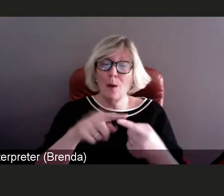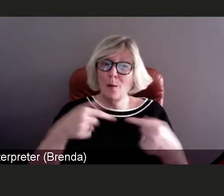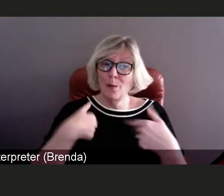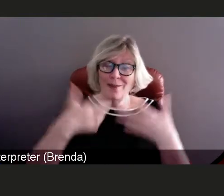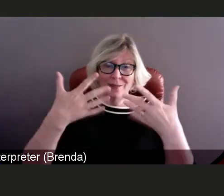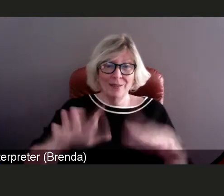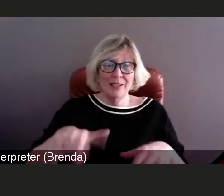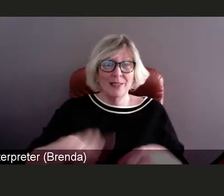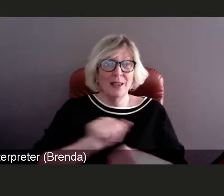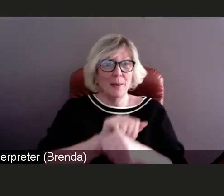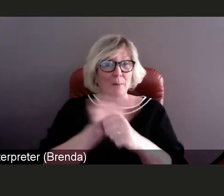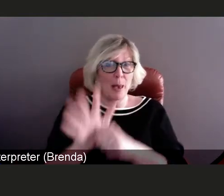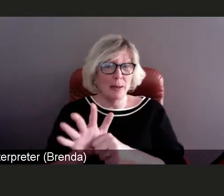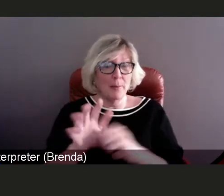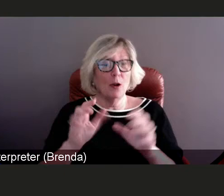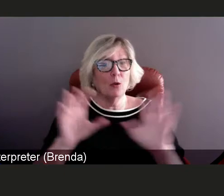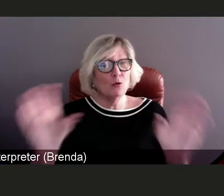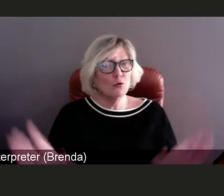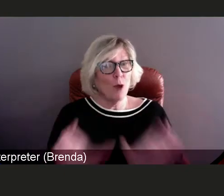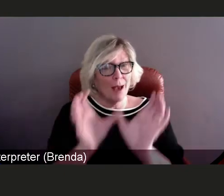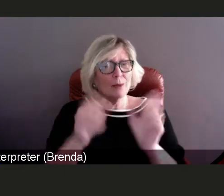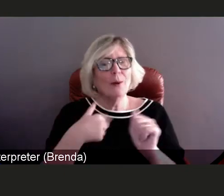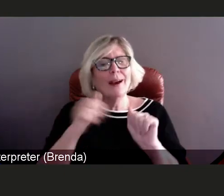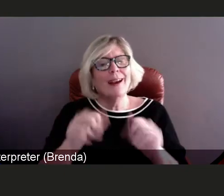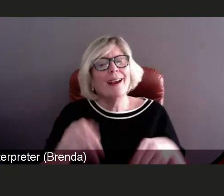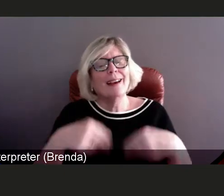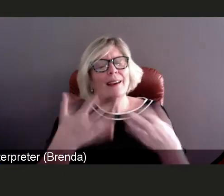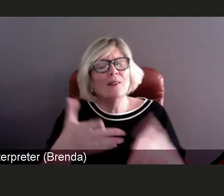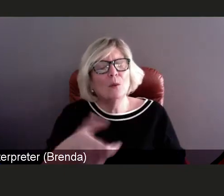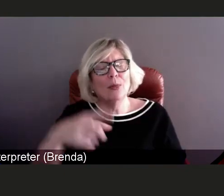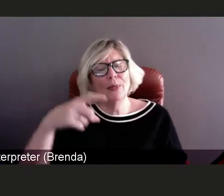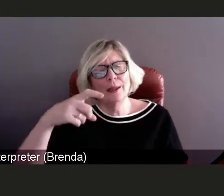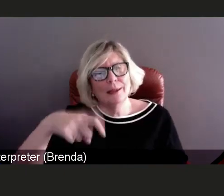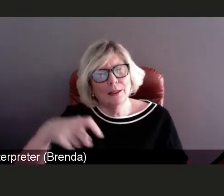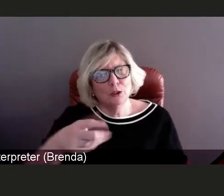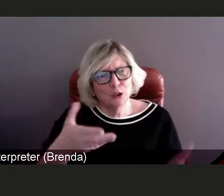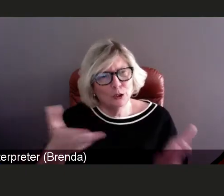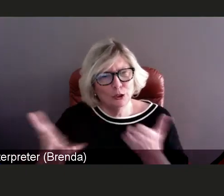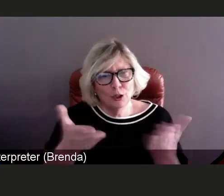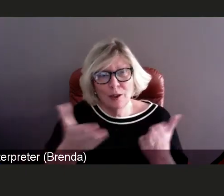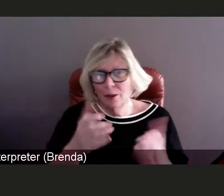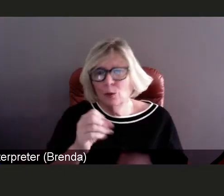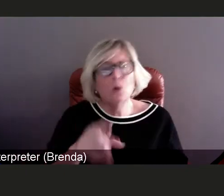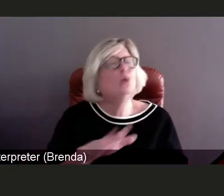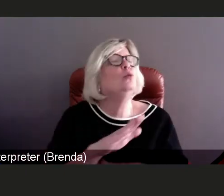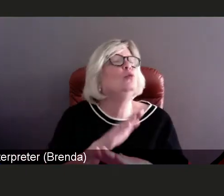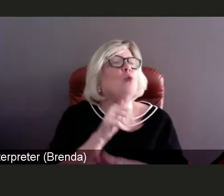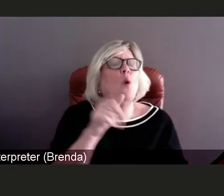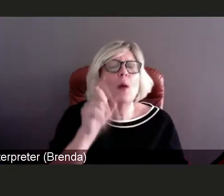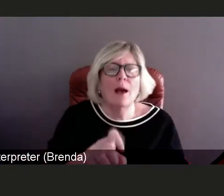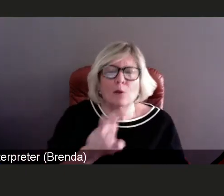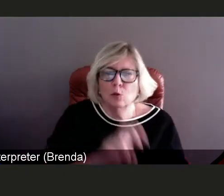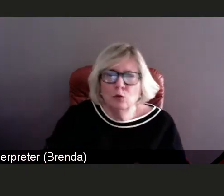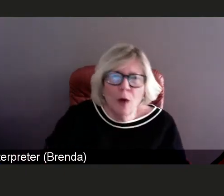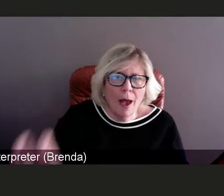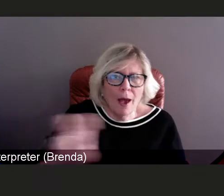that we will be able to provide the necessary services so that you don't have to travel, that you don't have to go away